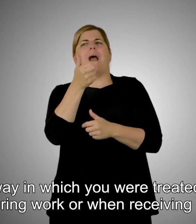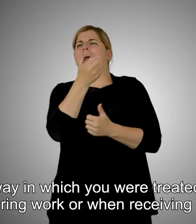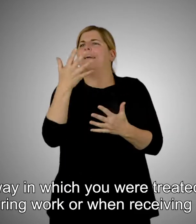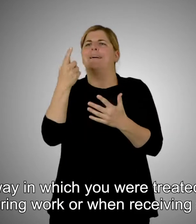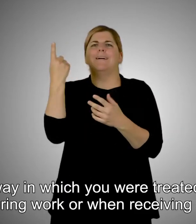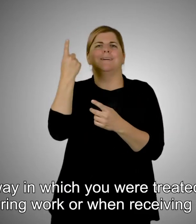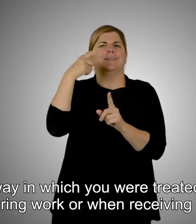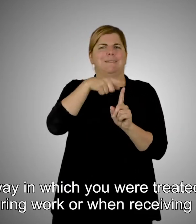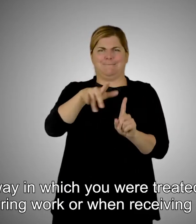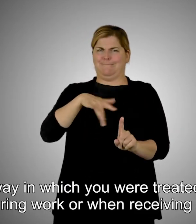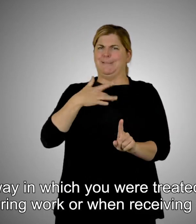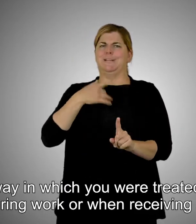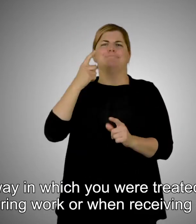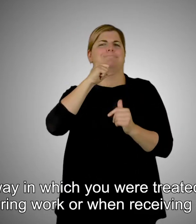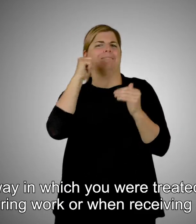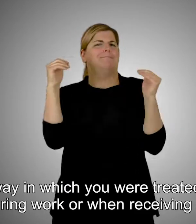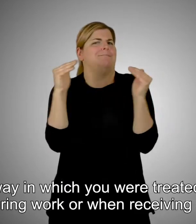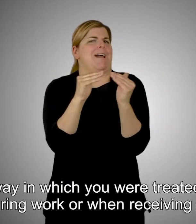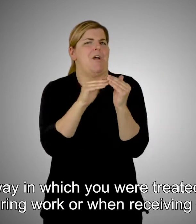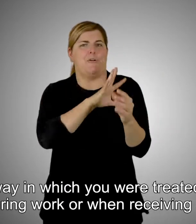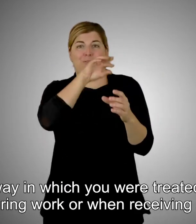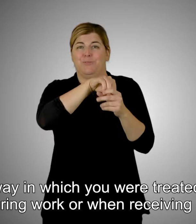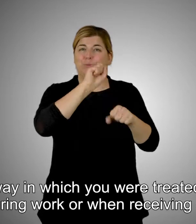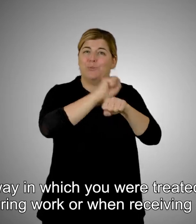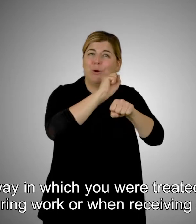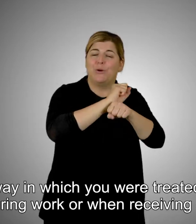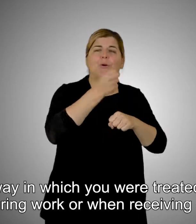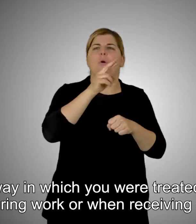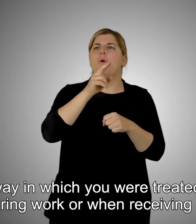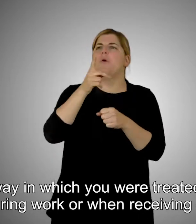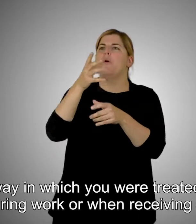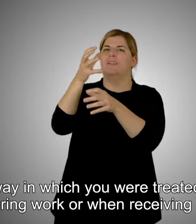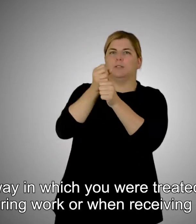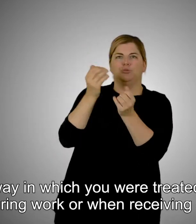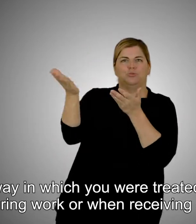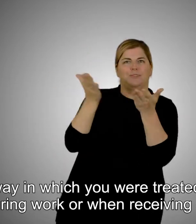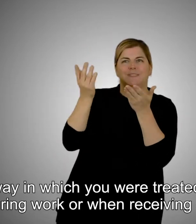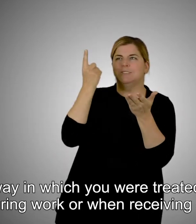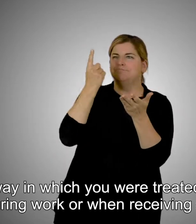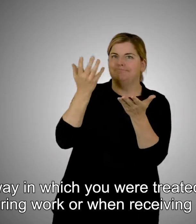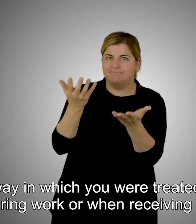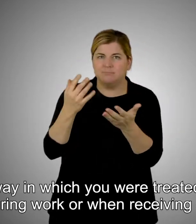or the way in which you were treated unfairly either during work or when receiving a service.